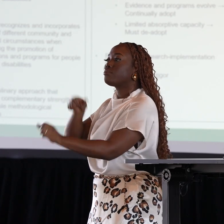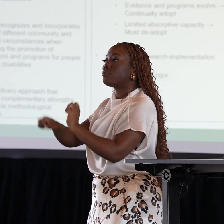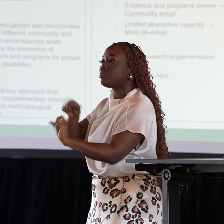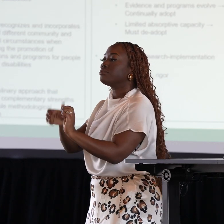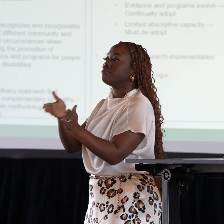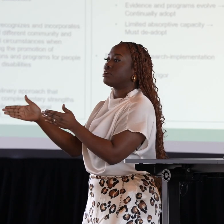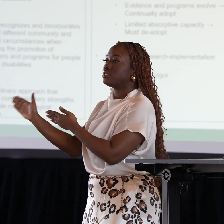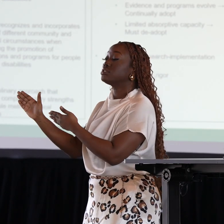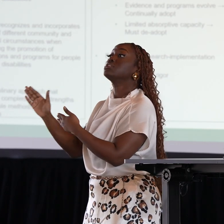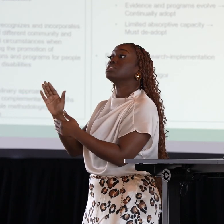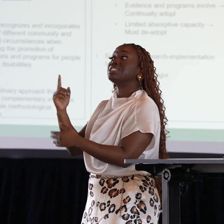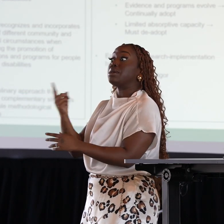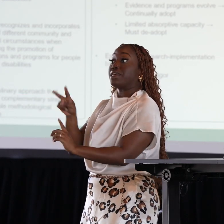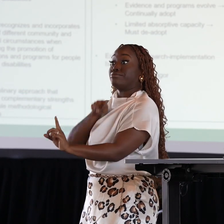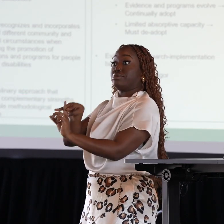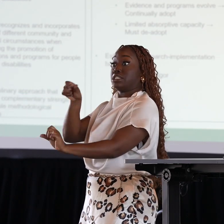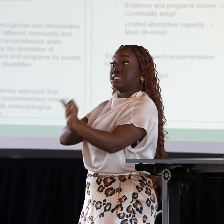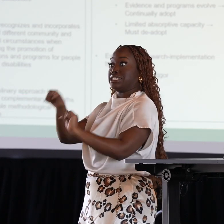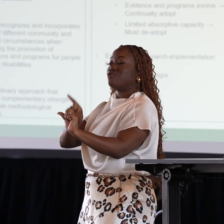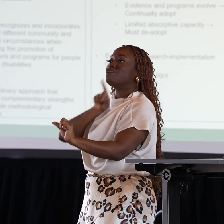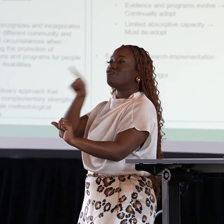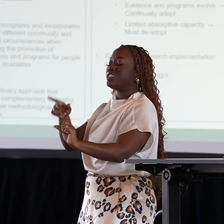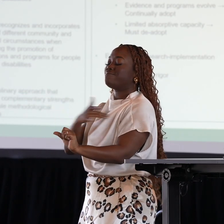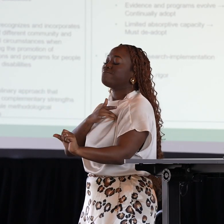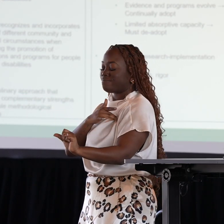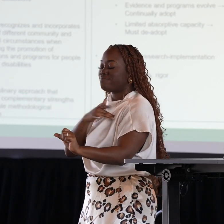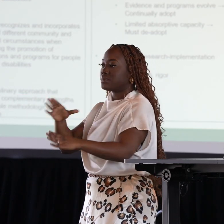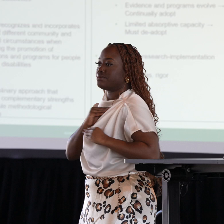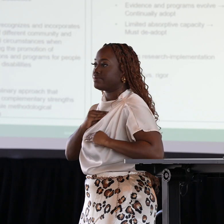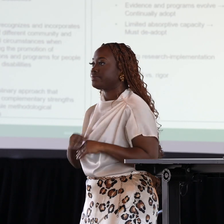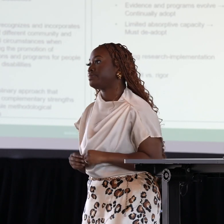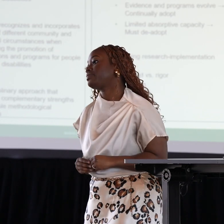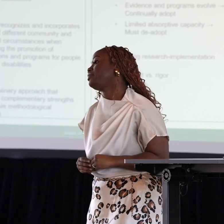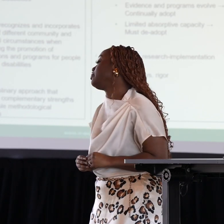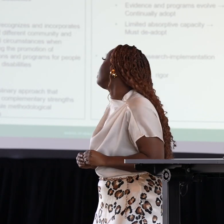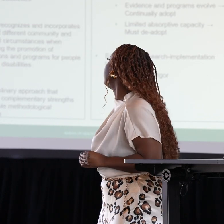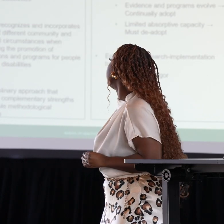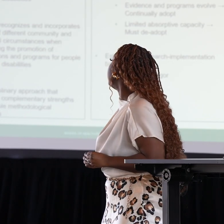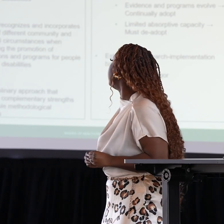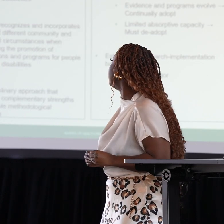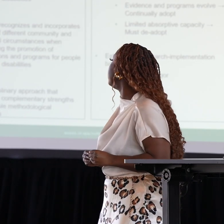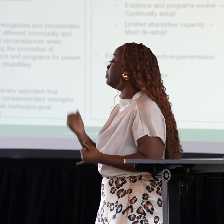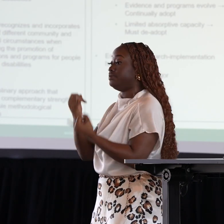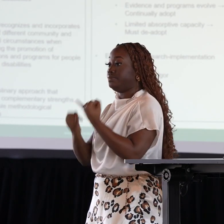this is something that implementation science really takes to heart. And one of the final things I'll note is that